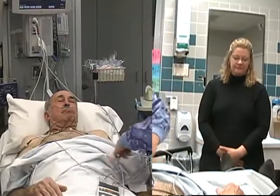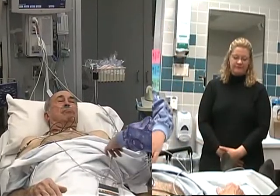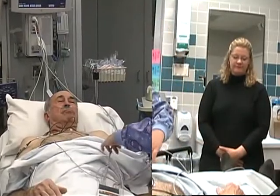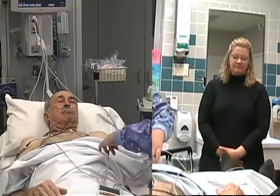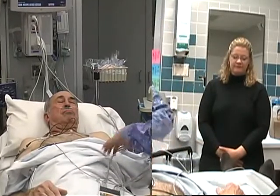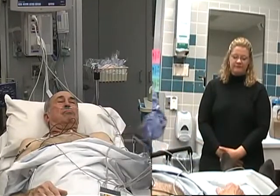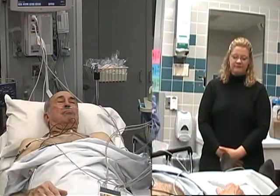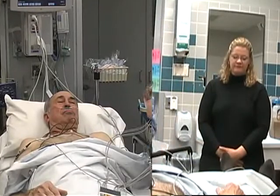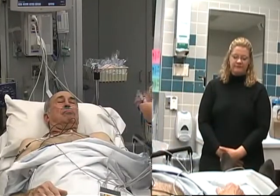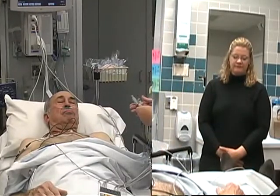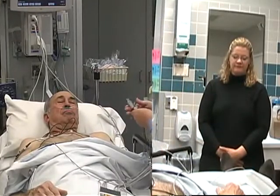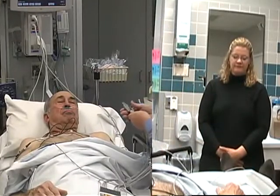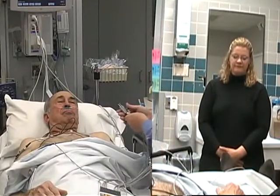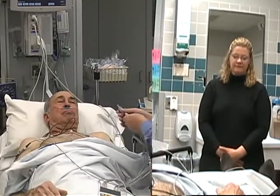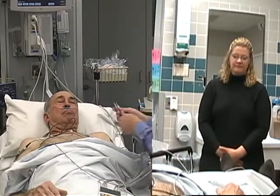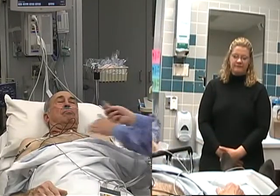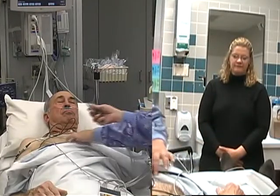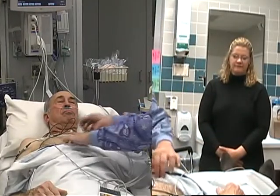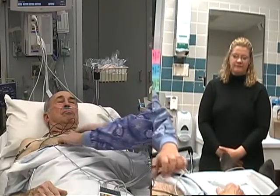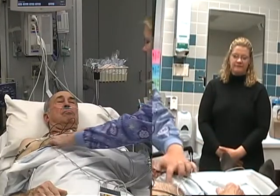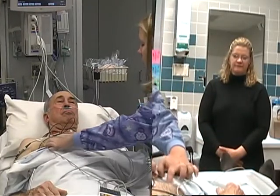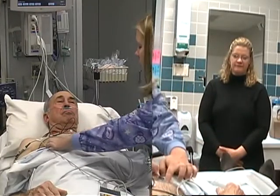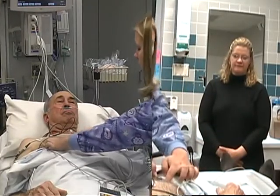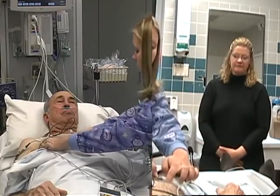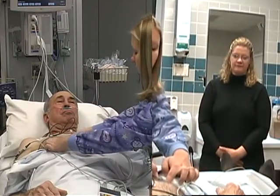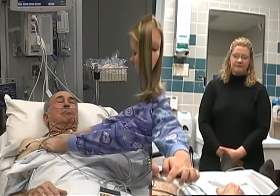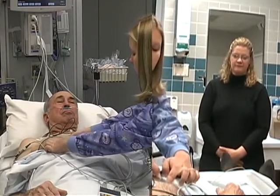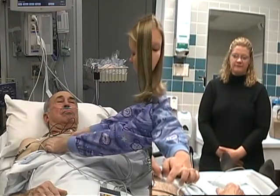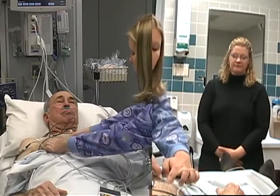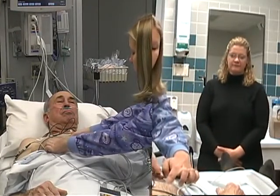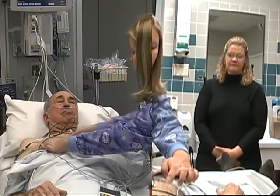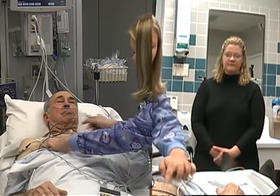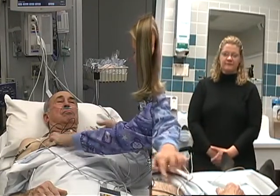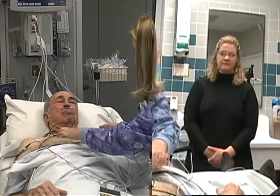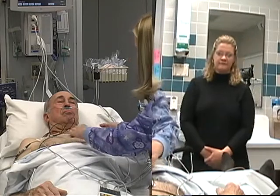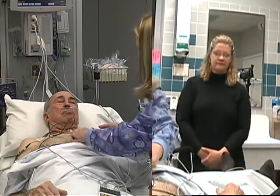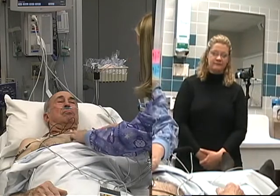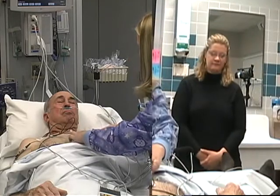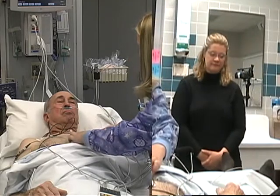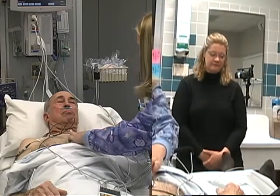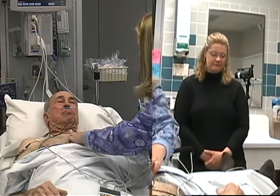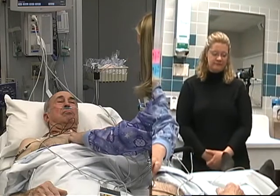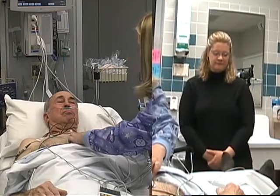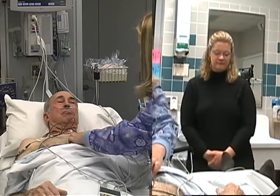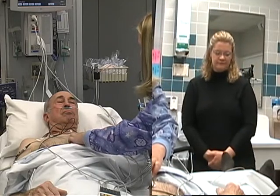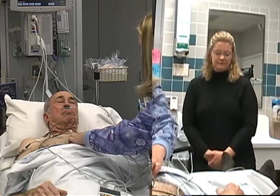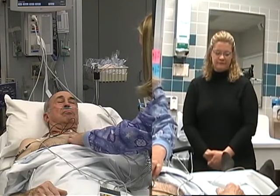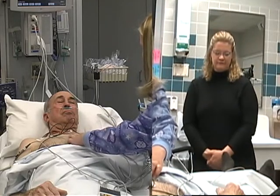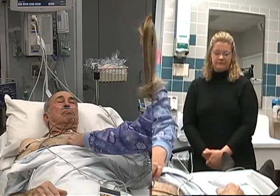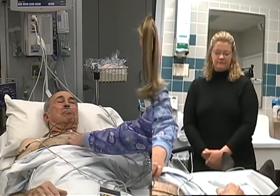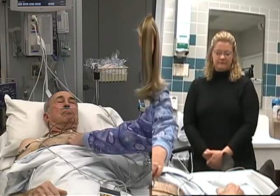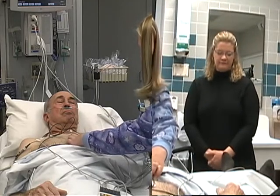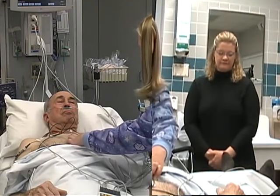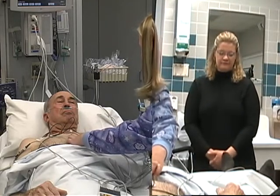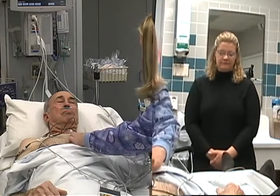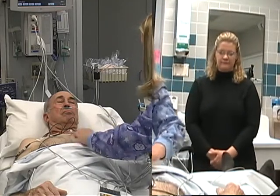T: Okay.